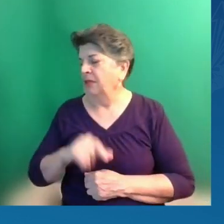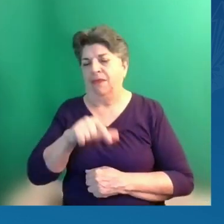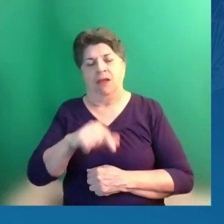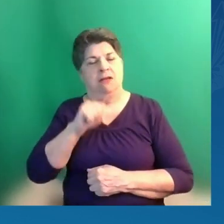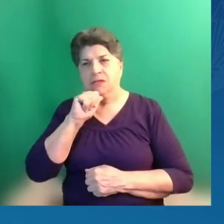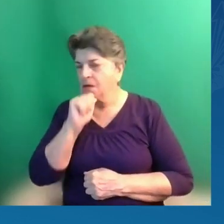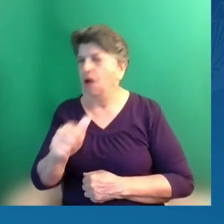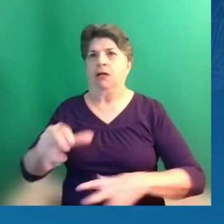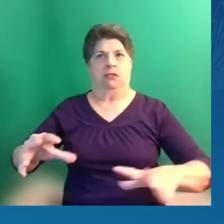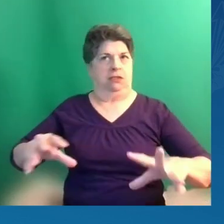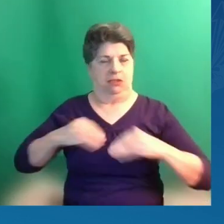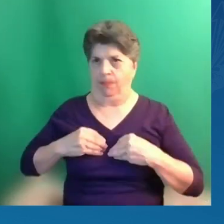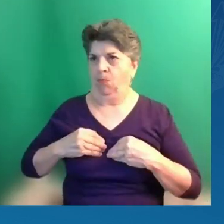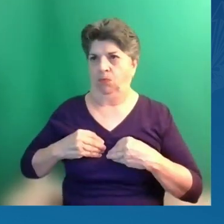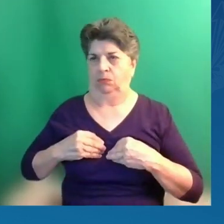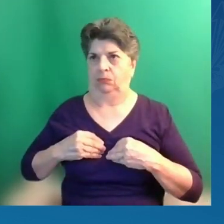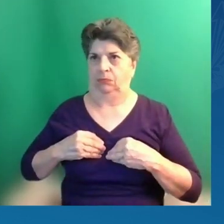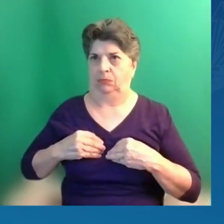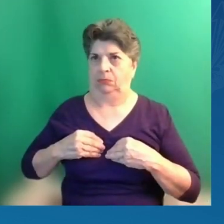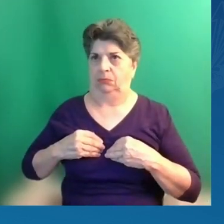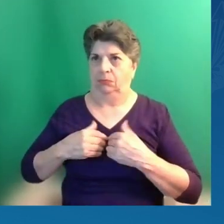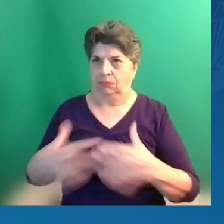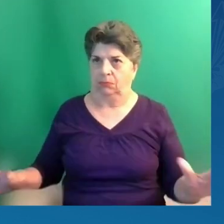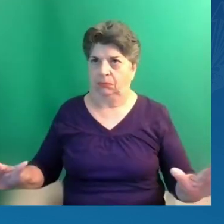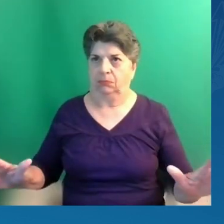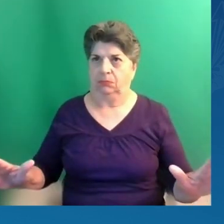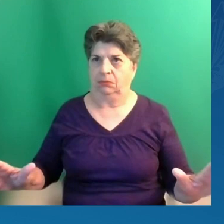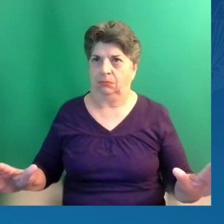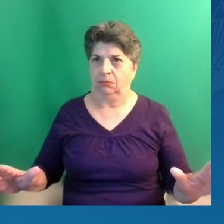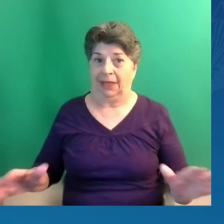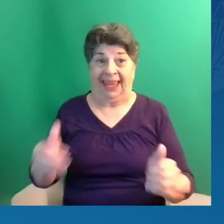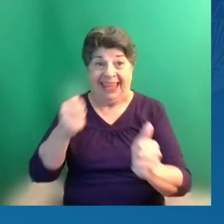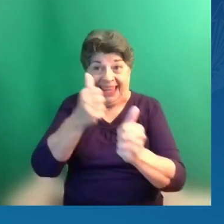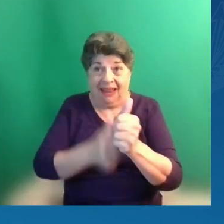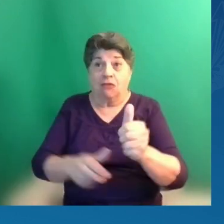Every person in our nation deserves access to clean water,